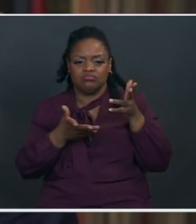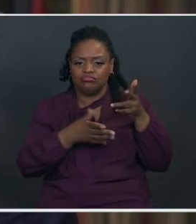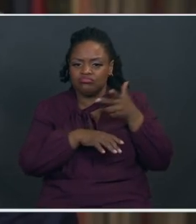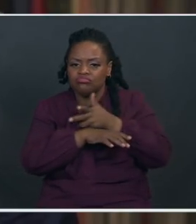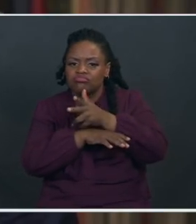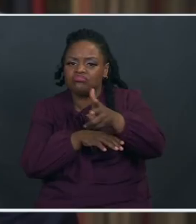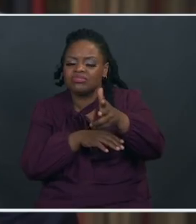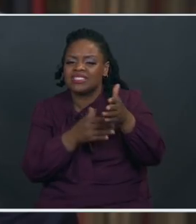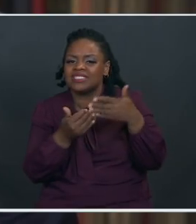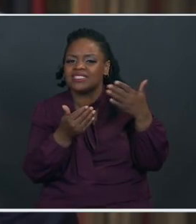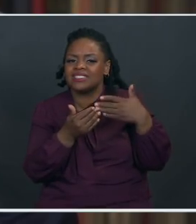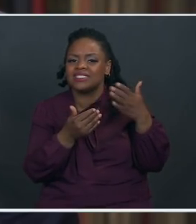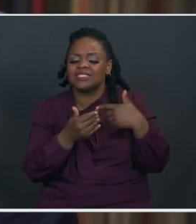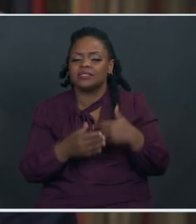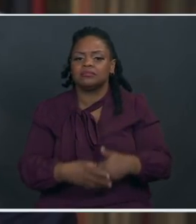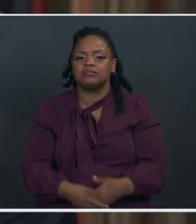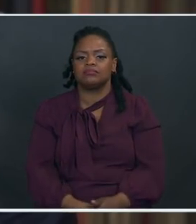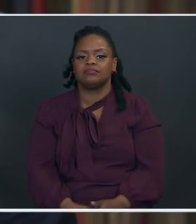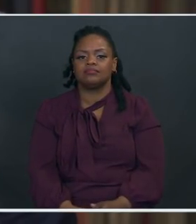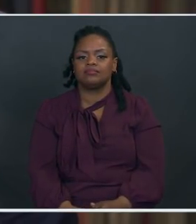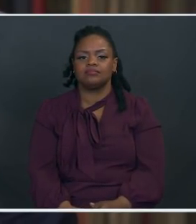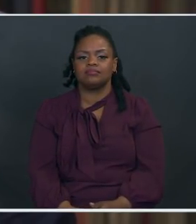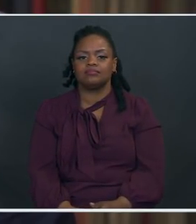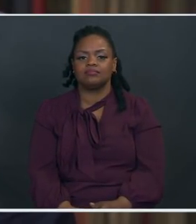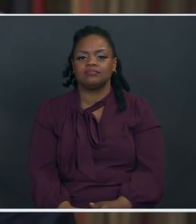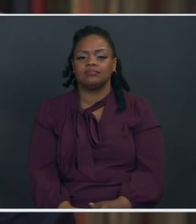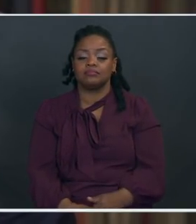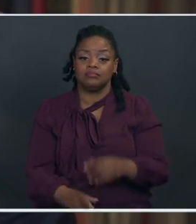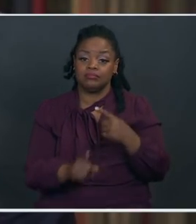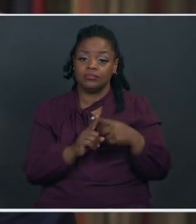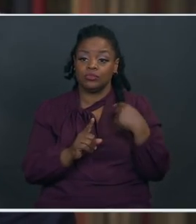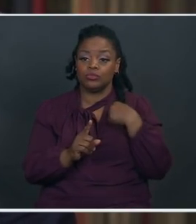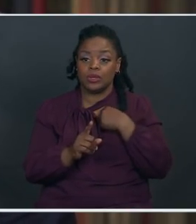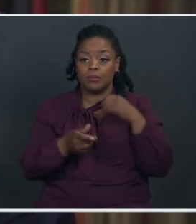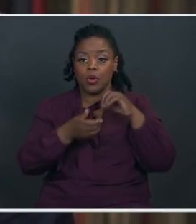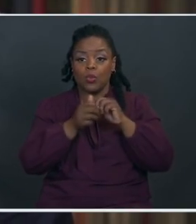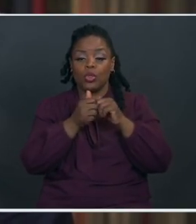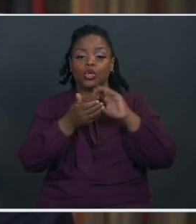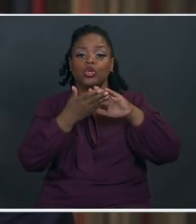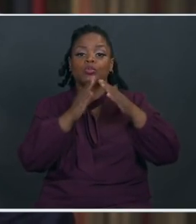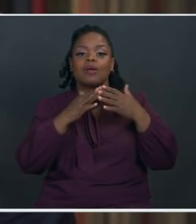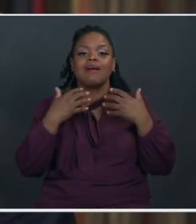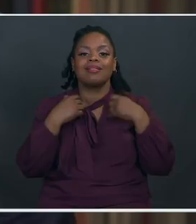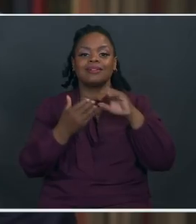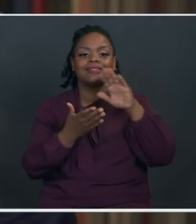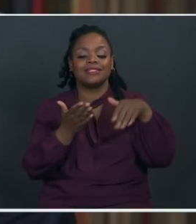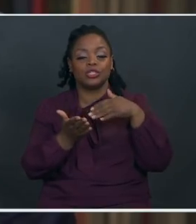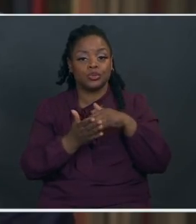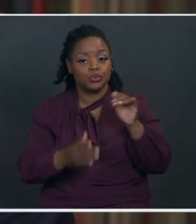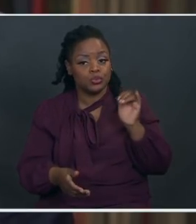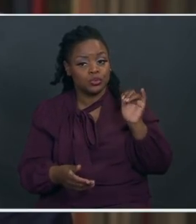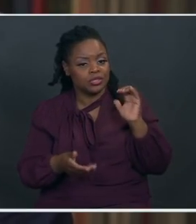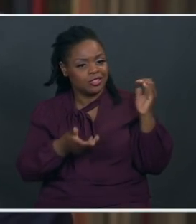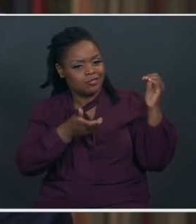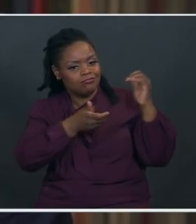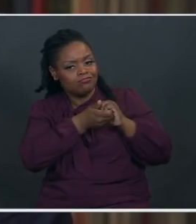And we're going to partner with community health centers that reach hard hit communities and infrastructure to deliver vaccines.